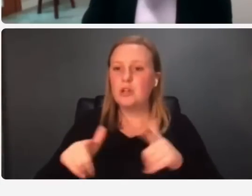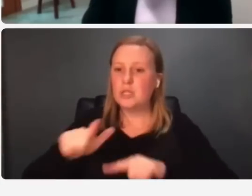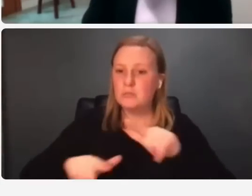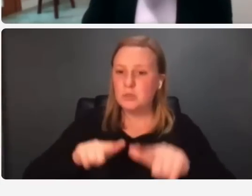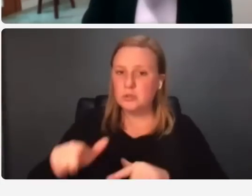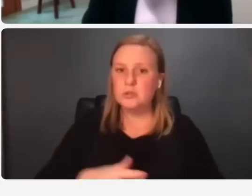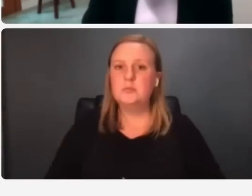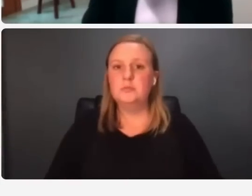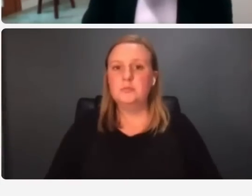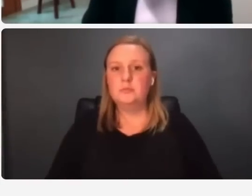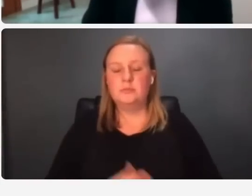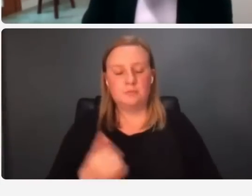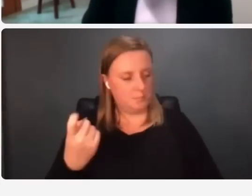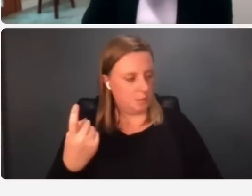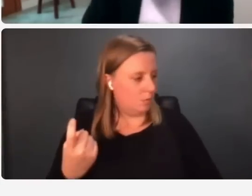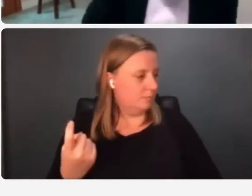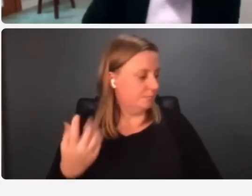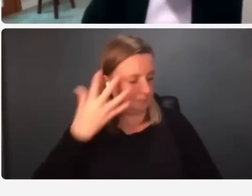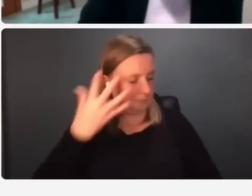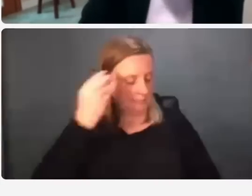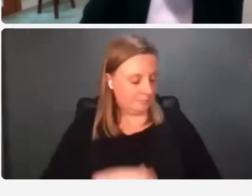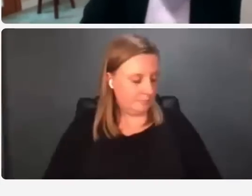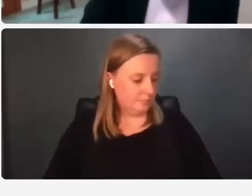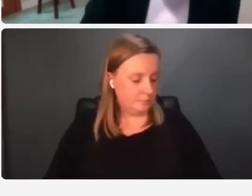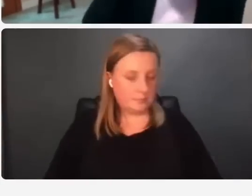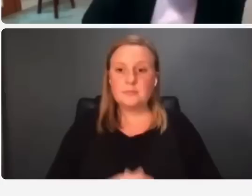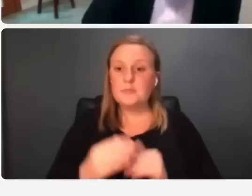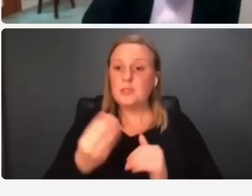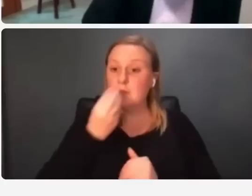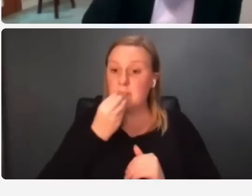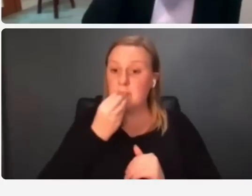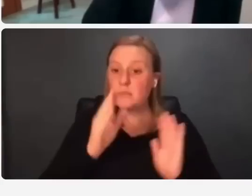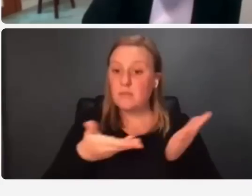sorry there's one other one that now escapes me. Meals providers are also very worried.